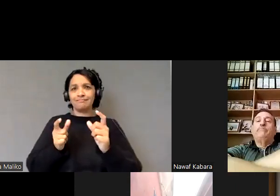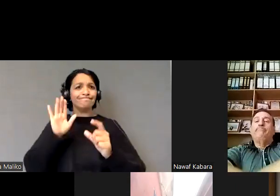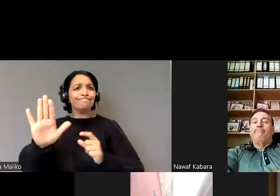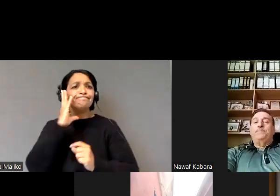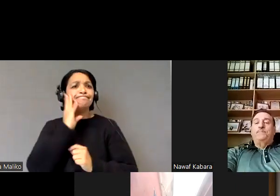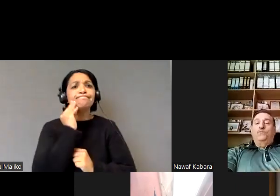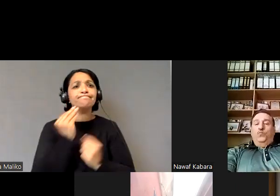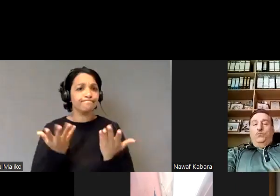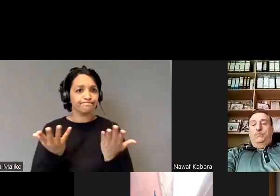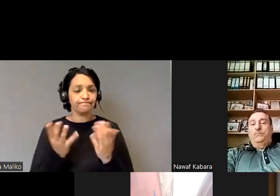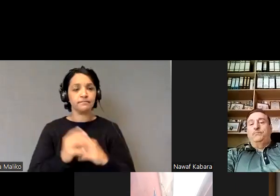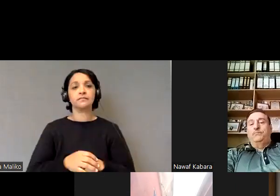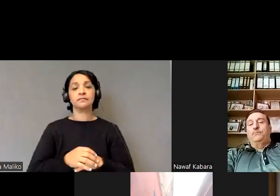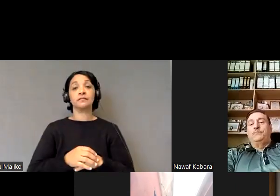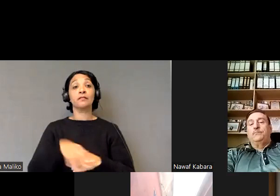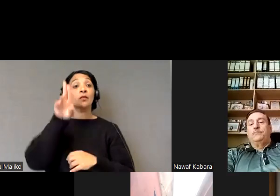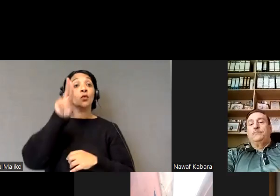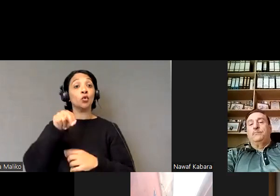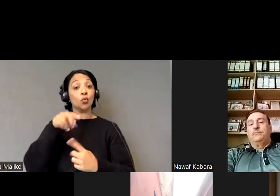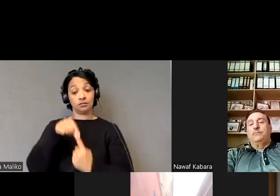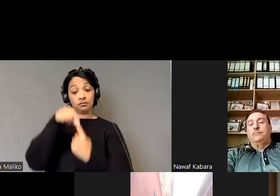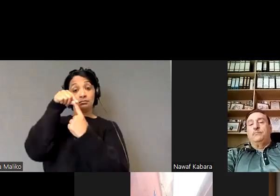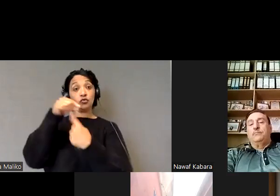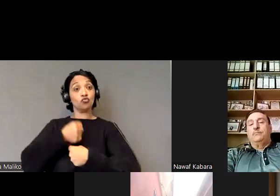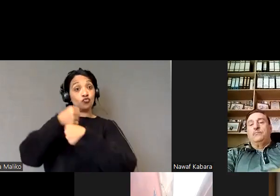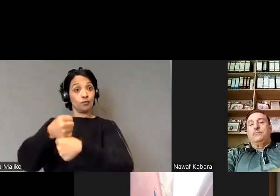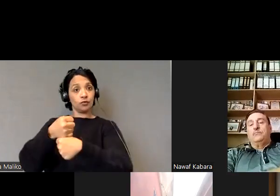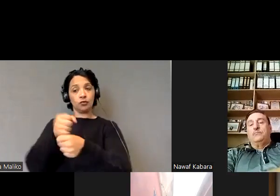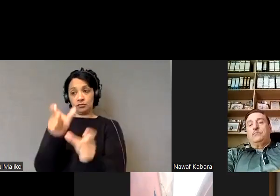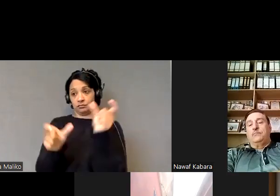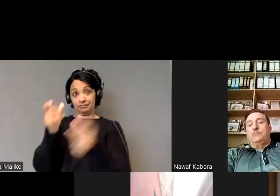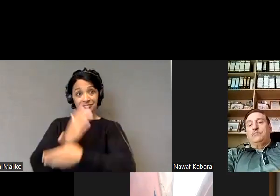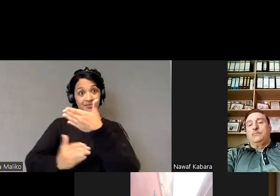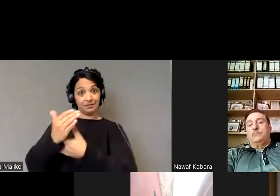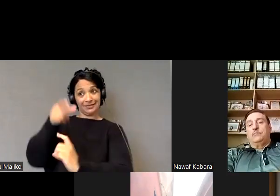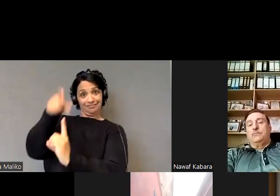The united nations special Rapporteur on the The Rights of Persons With Disabilities published